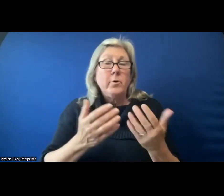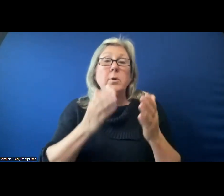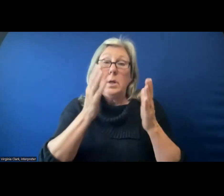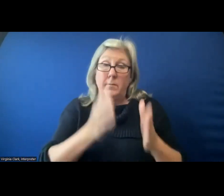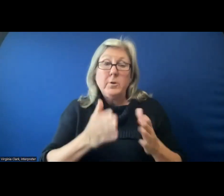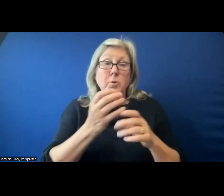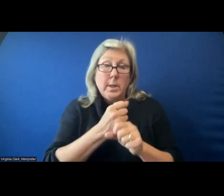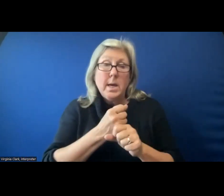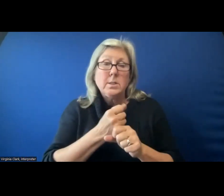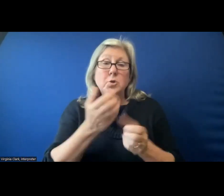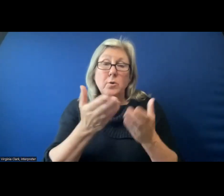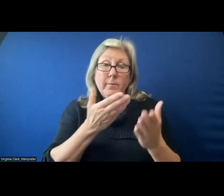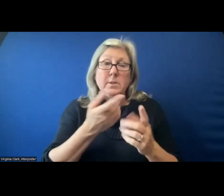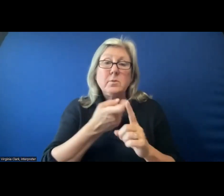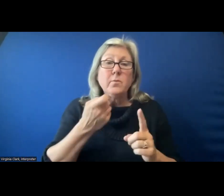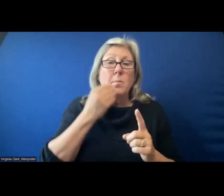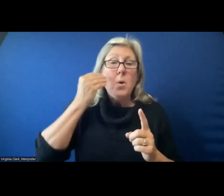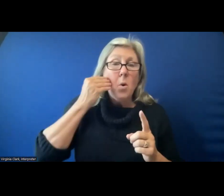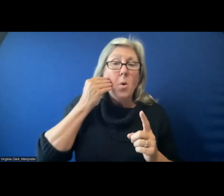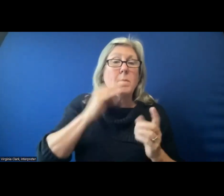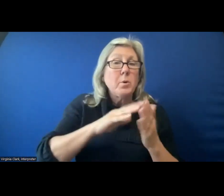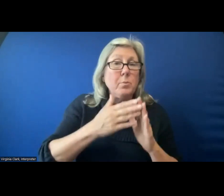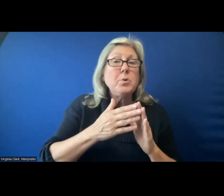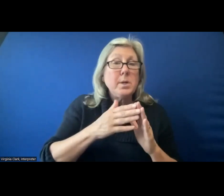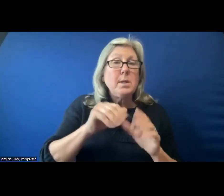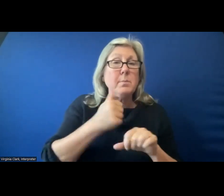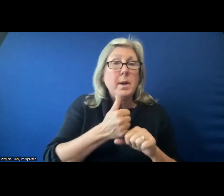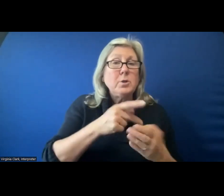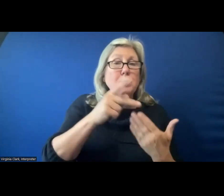they receive through the home and community based program, but there's another extra layer